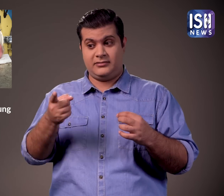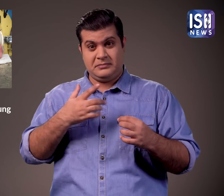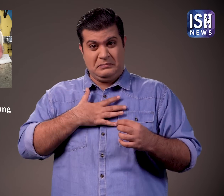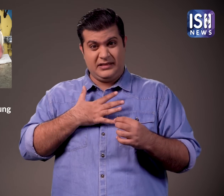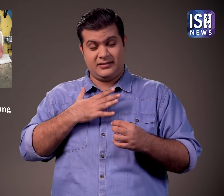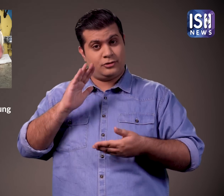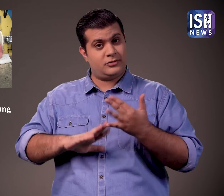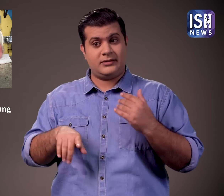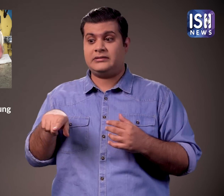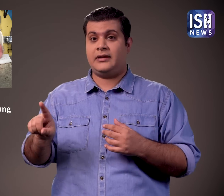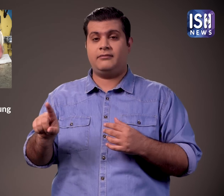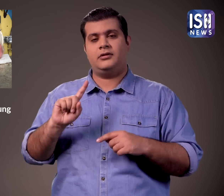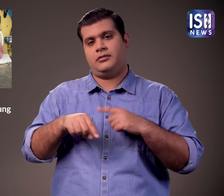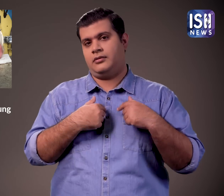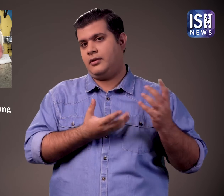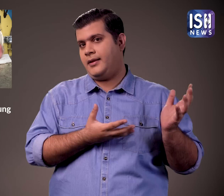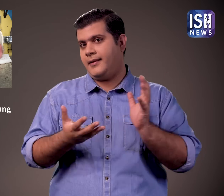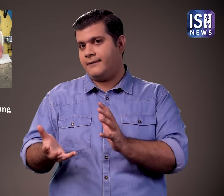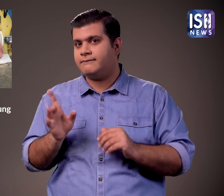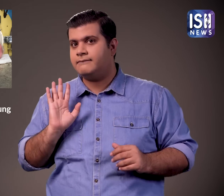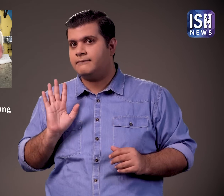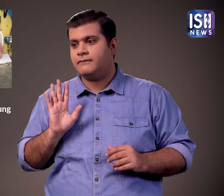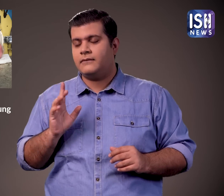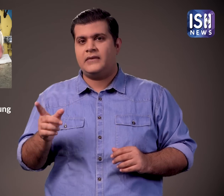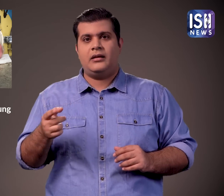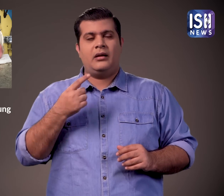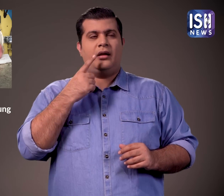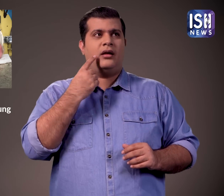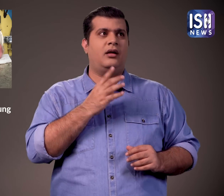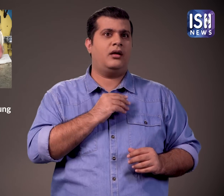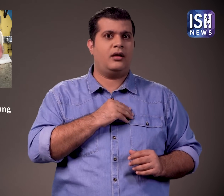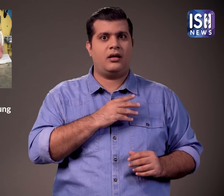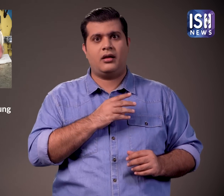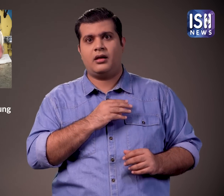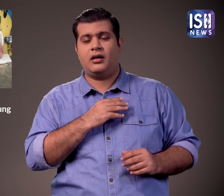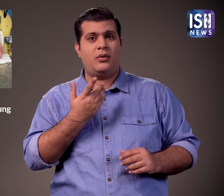He challenged Paul to breathe on his own, promising to reward him with a dog. Paul was worried!